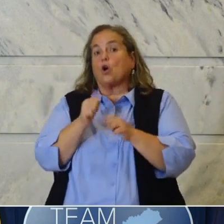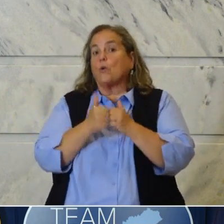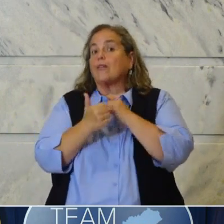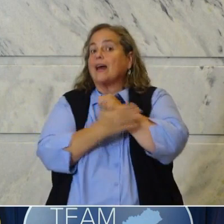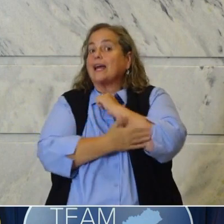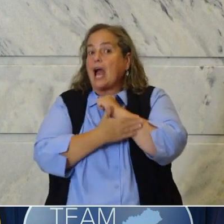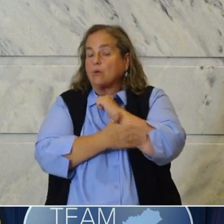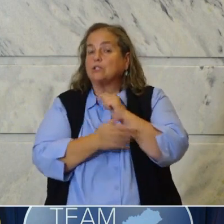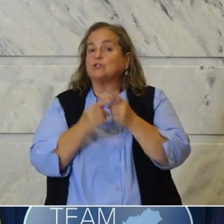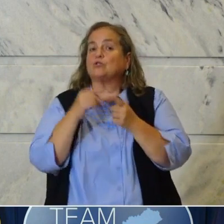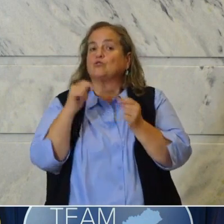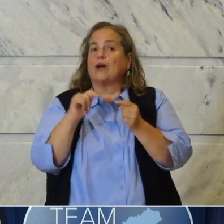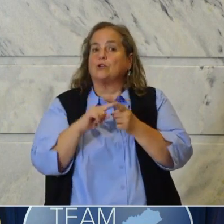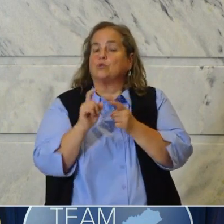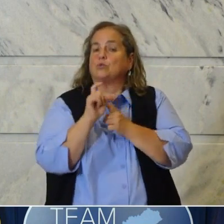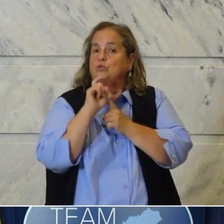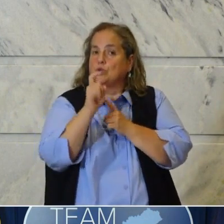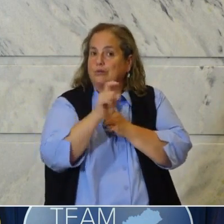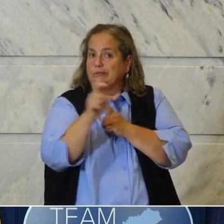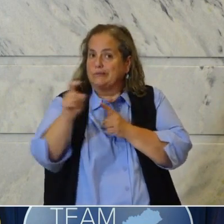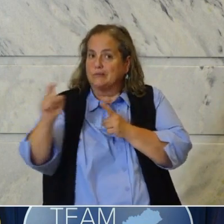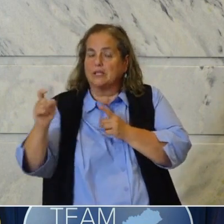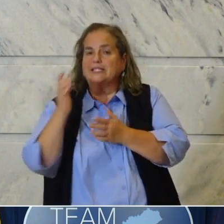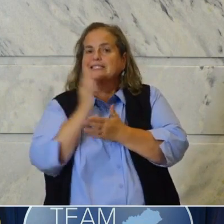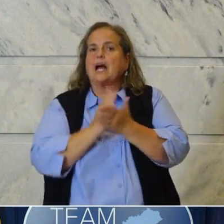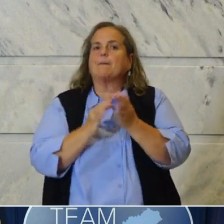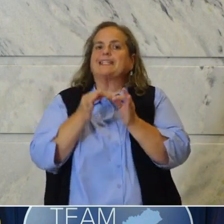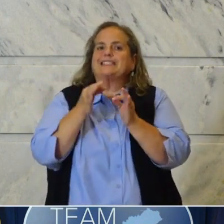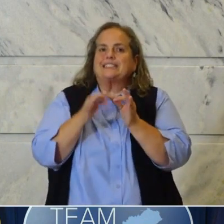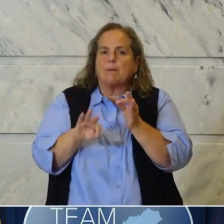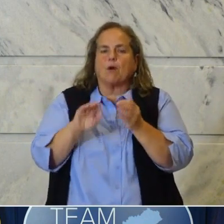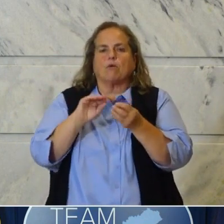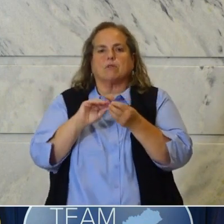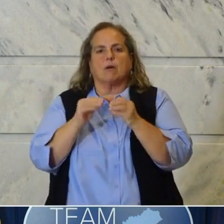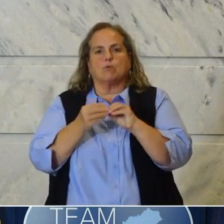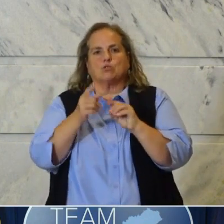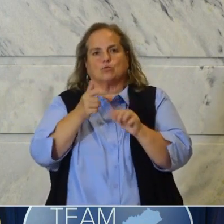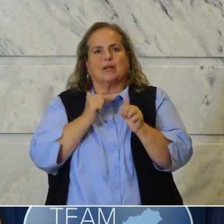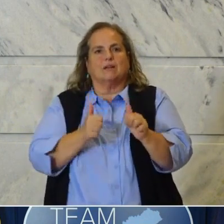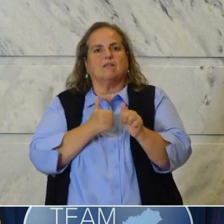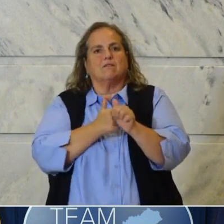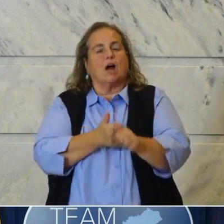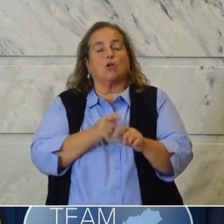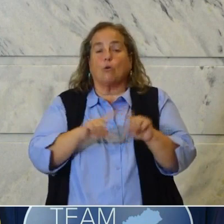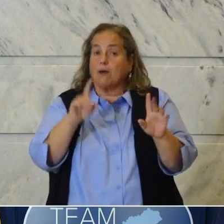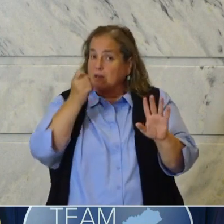up, um, with some simple metrics. But here's the thing for all of the rest of